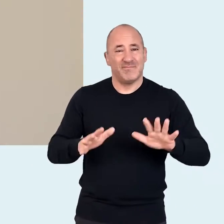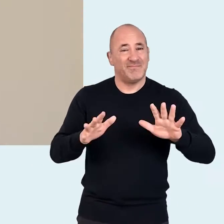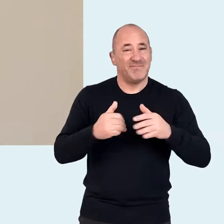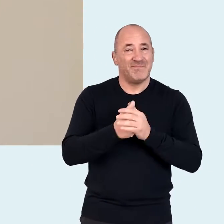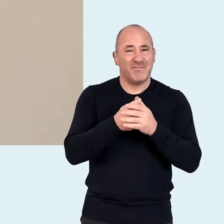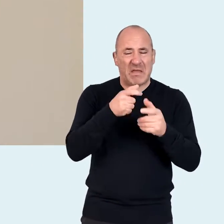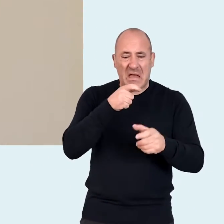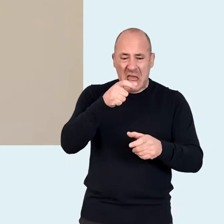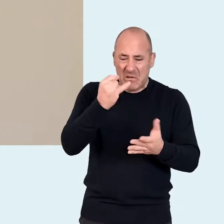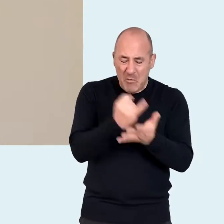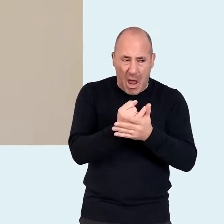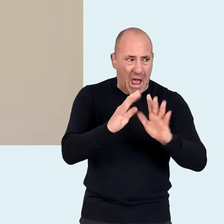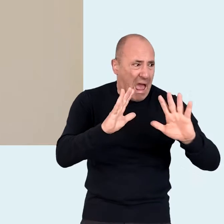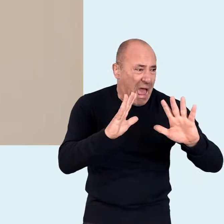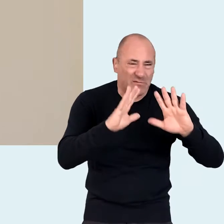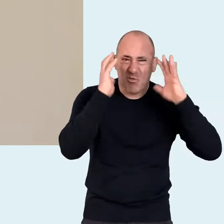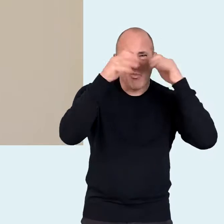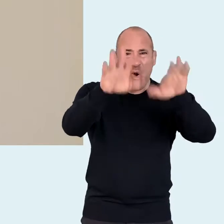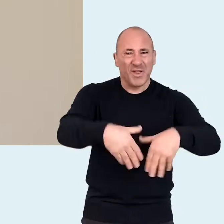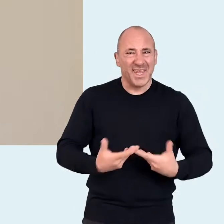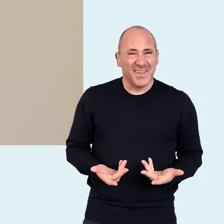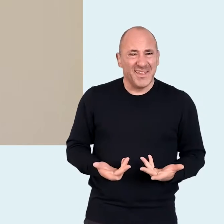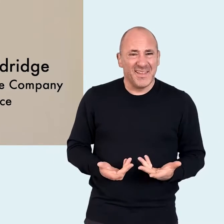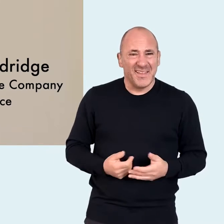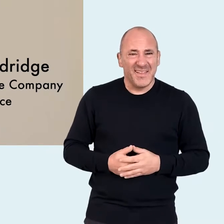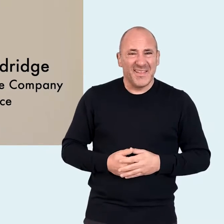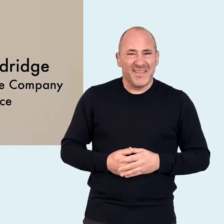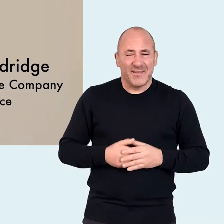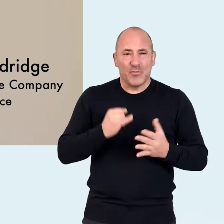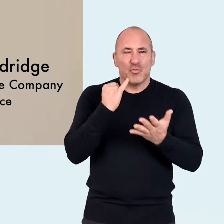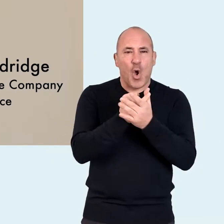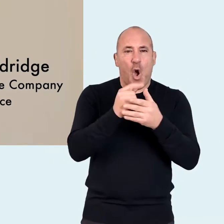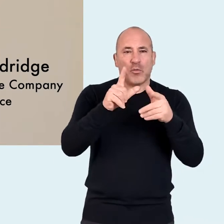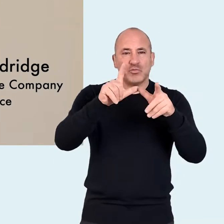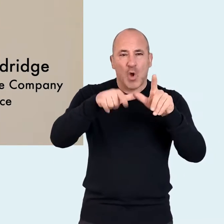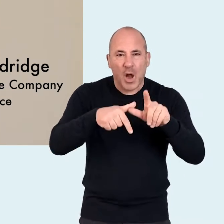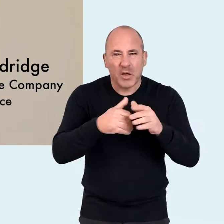Don't worry about saying the wrong thing. Don't worry about saying the wrong terminology